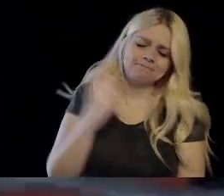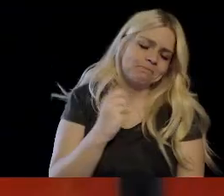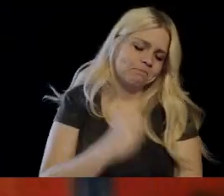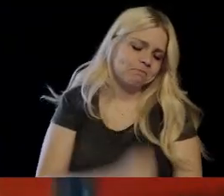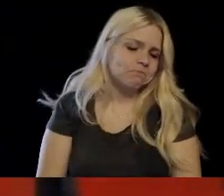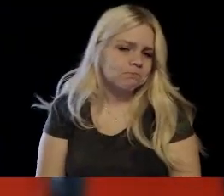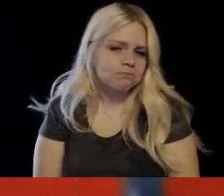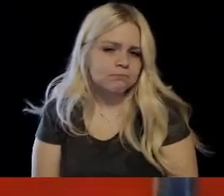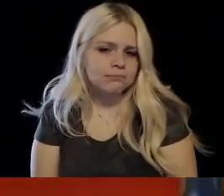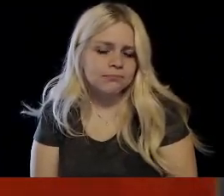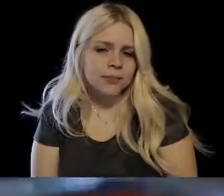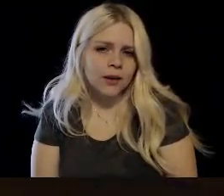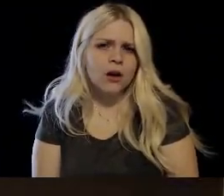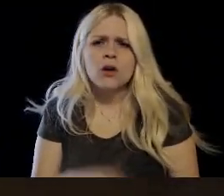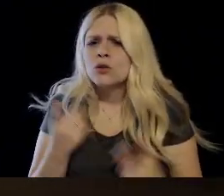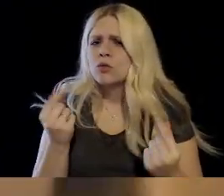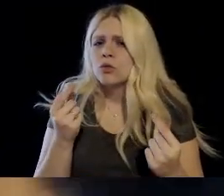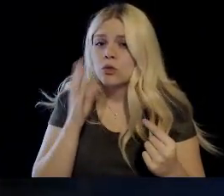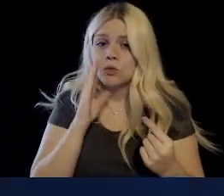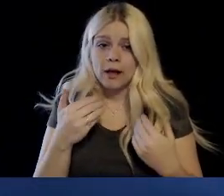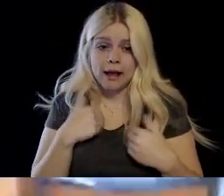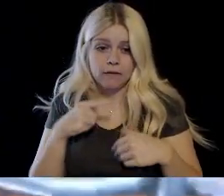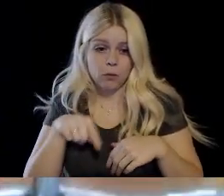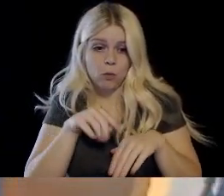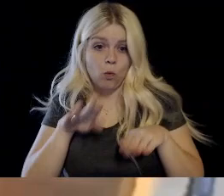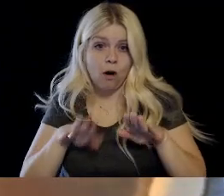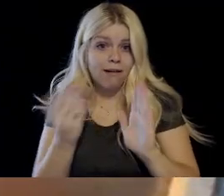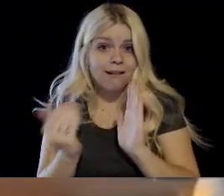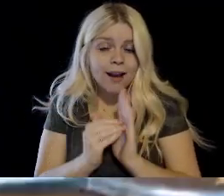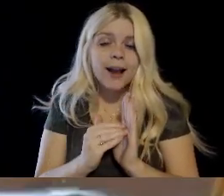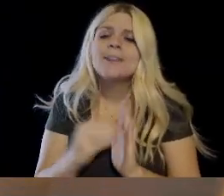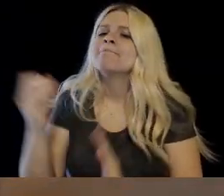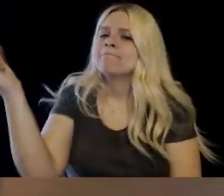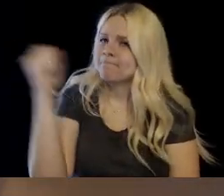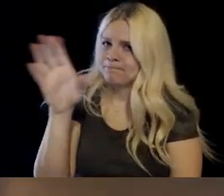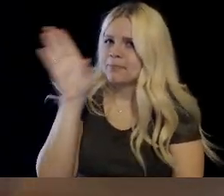through, again? Joanne: Yeah, we'll send them through again. We'll rearrange the canvases so every time,